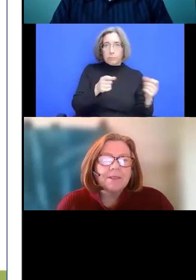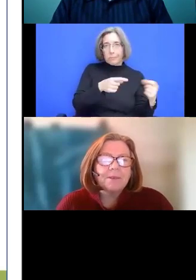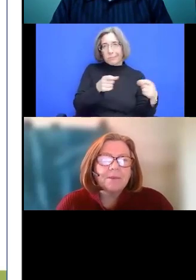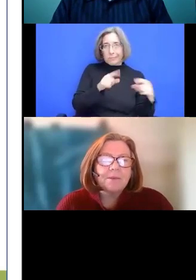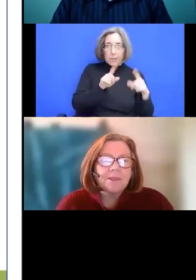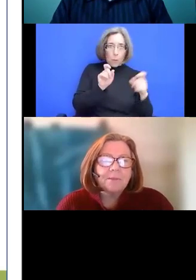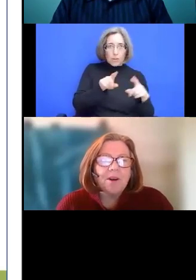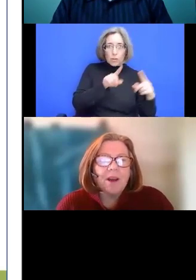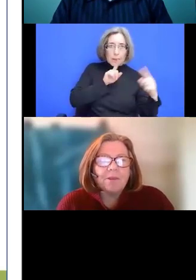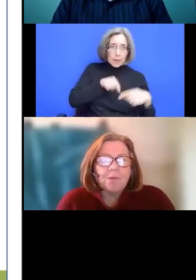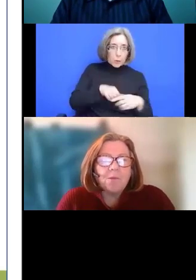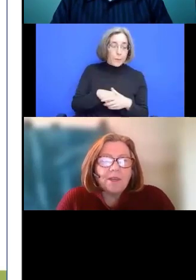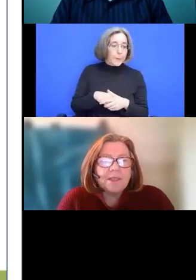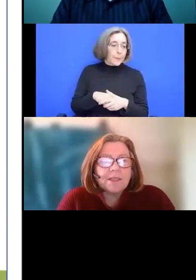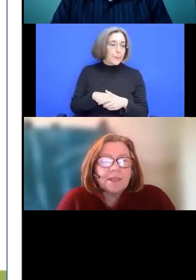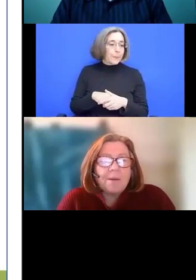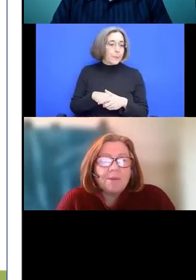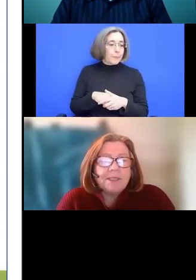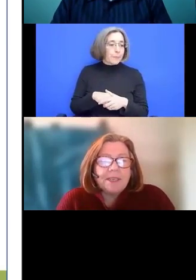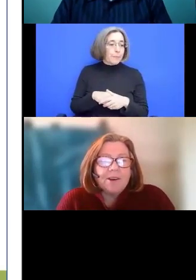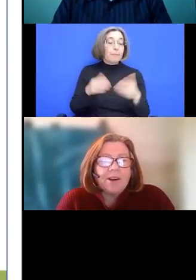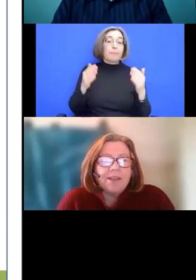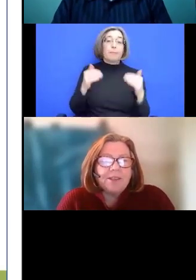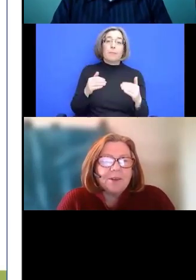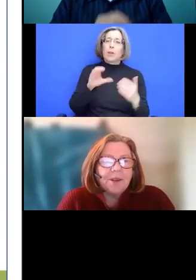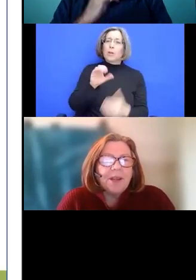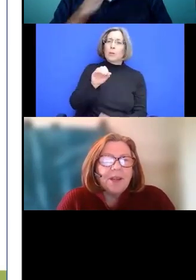So let's move on. What does Commons eRA do?